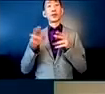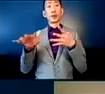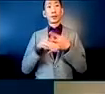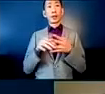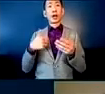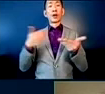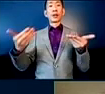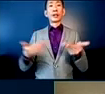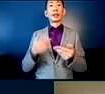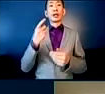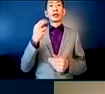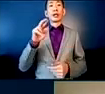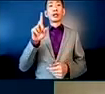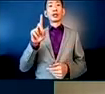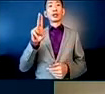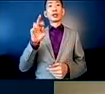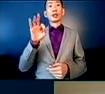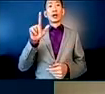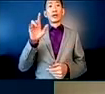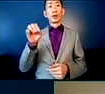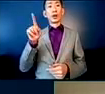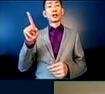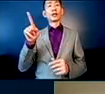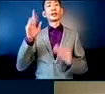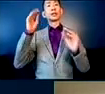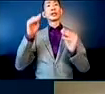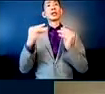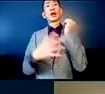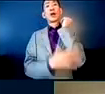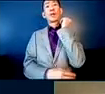DR. ESTHER DUFLO FROM THE MASSACHUSETTS INSTITUTE OF